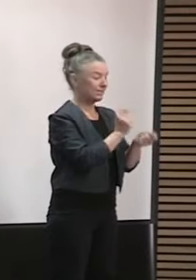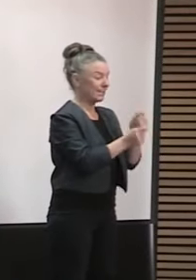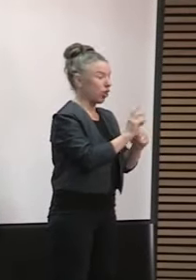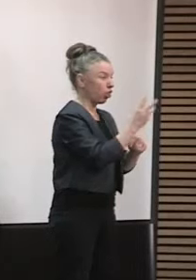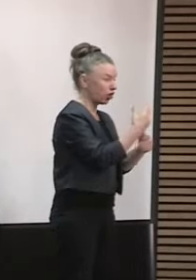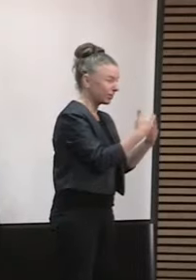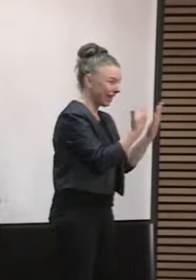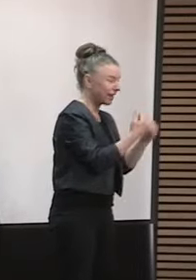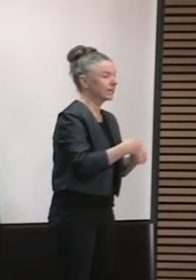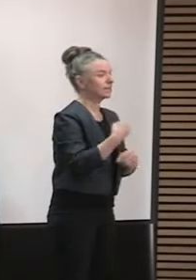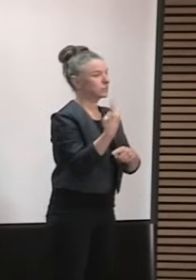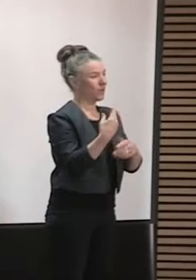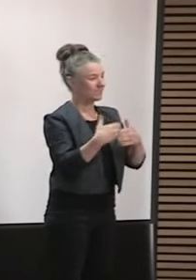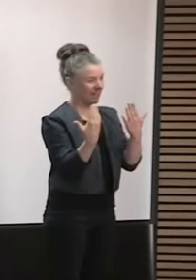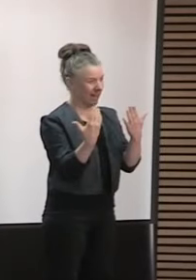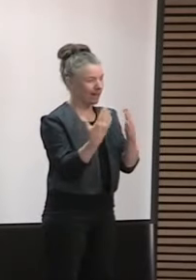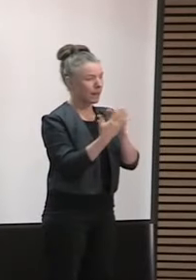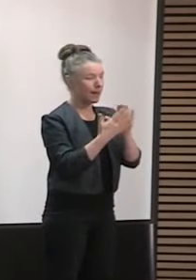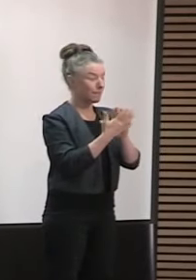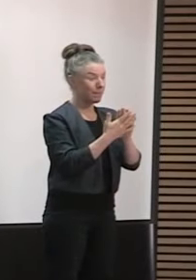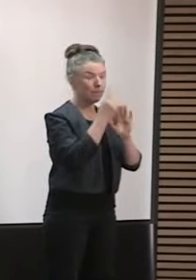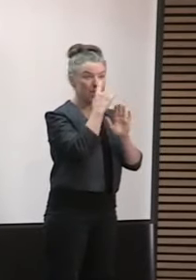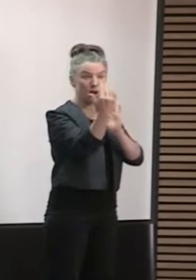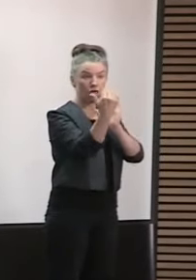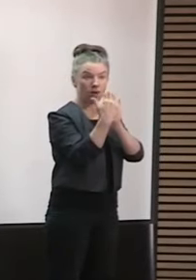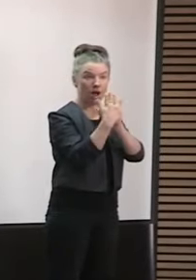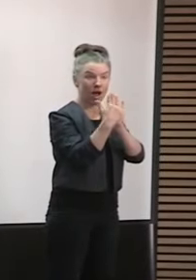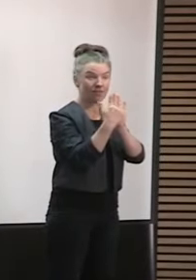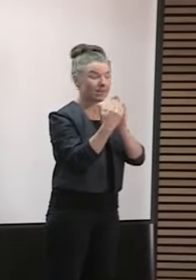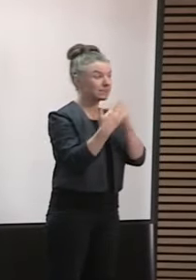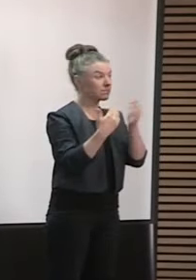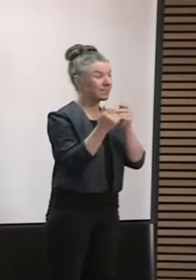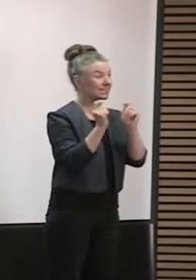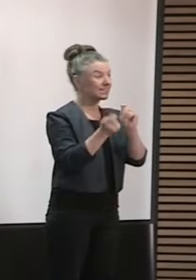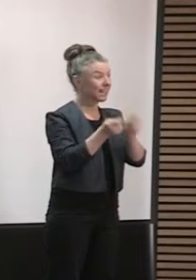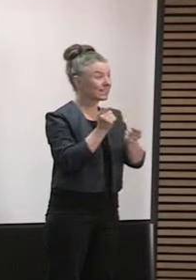Our first priority there is protection first, which is to make sure that people don't